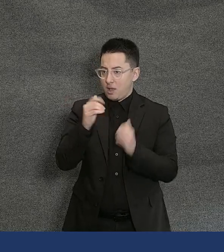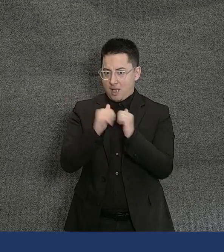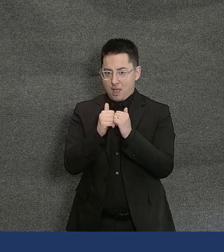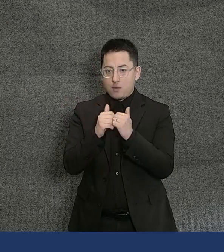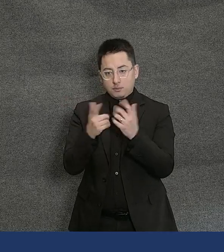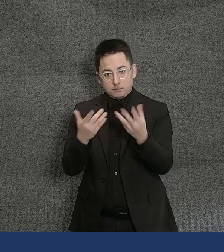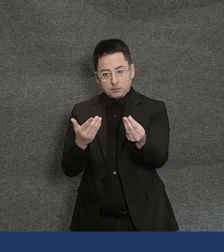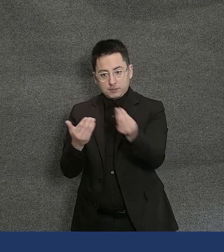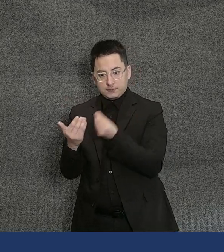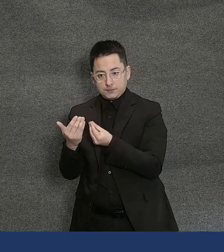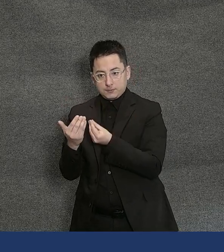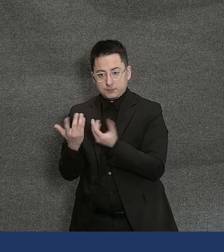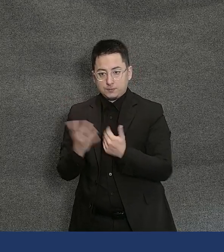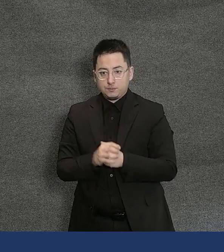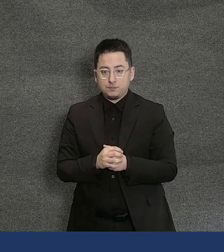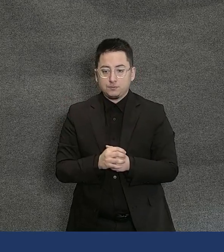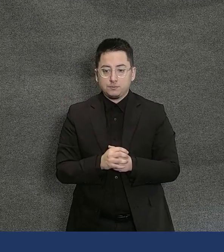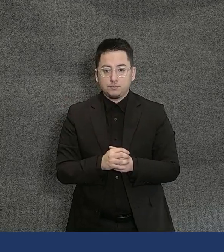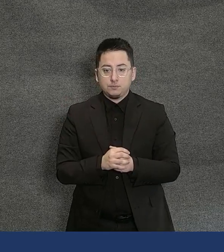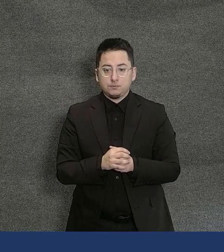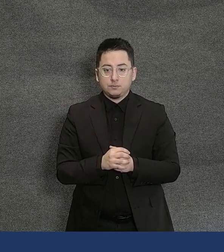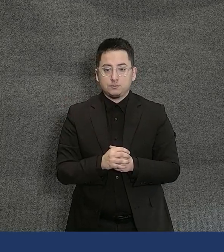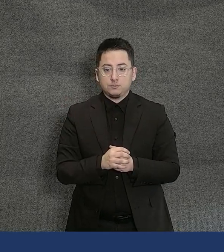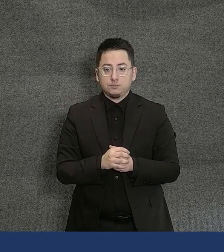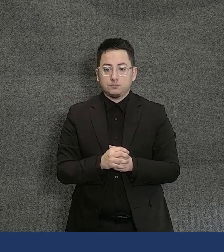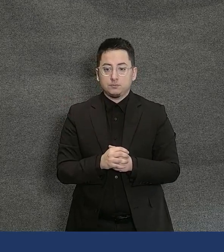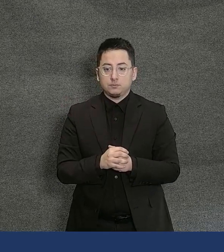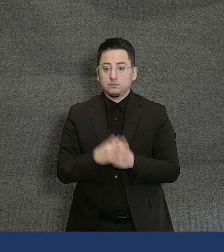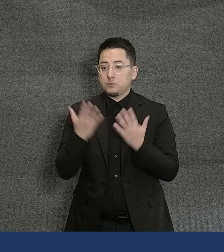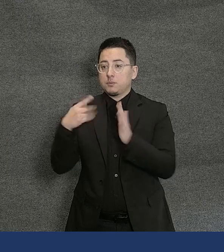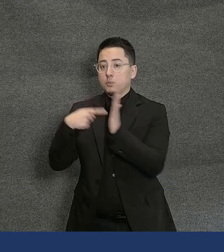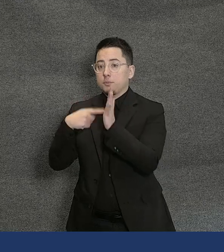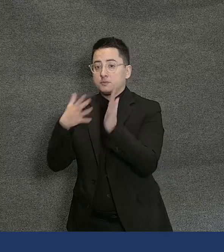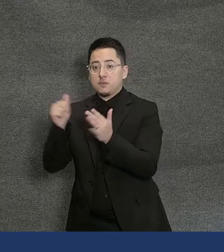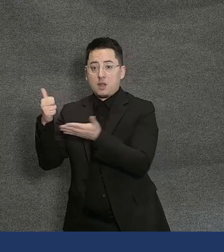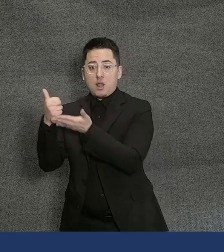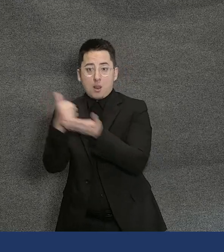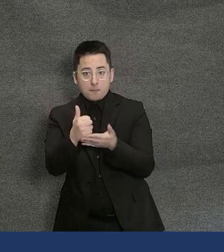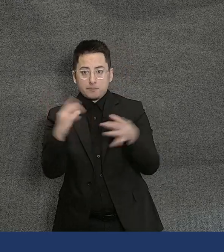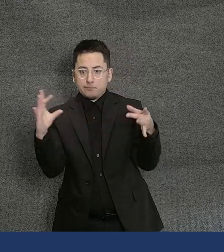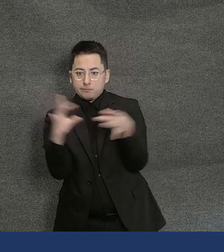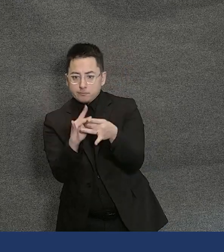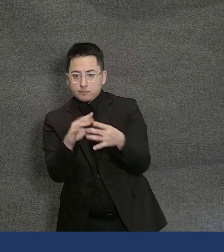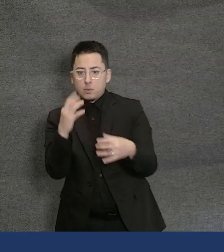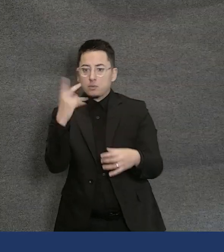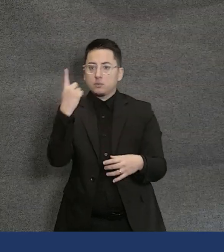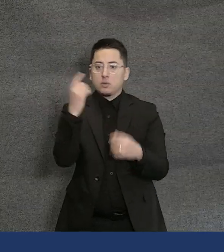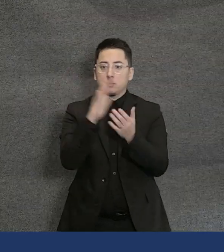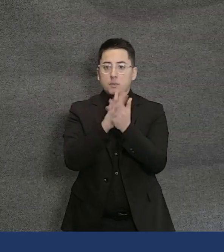about where they can help, or maybe a piece of law was passed into law and it was supposed to help you,